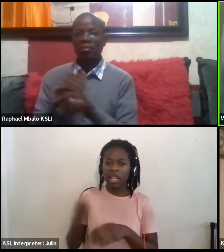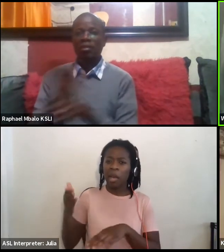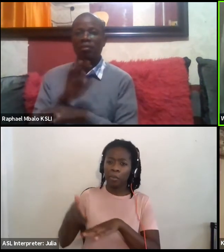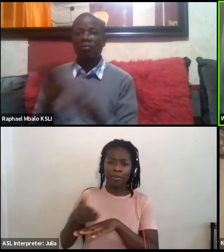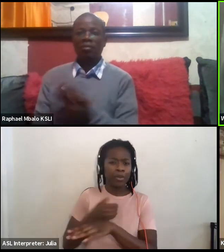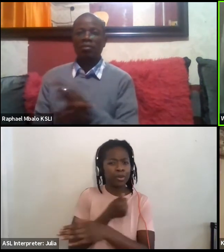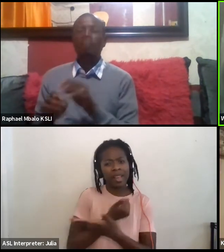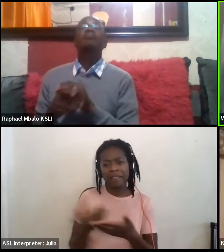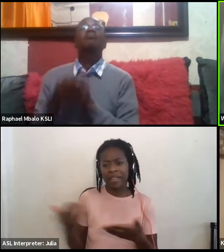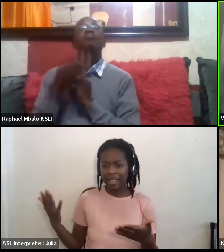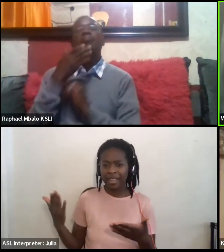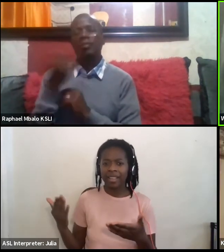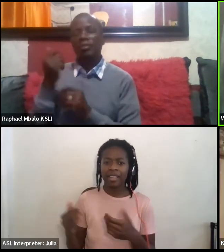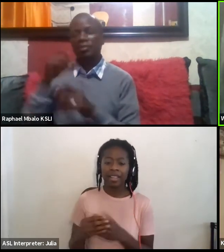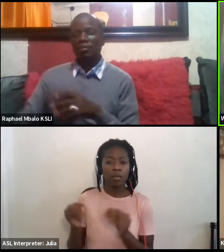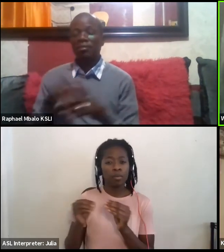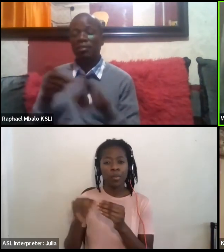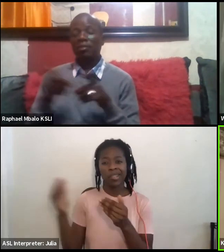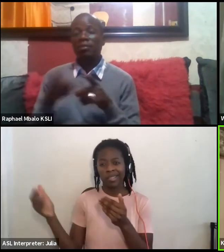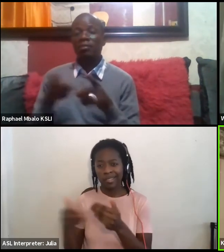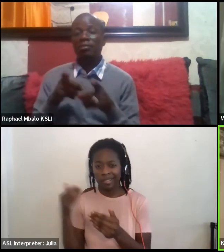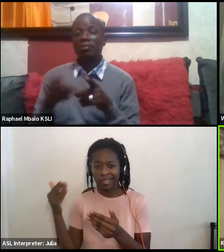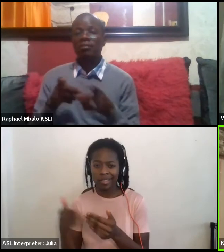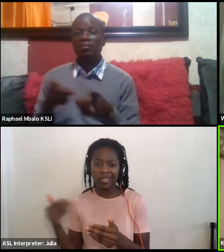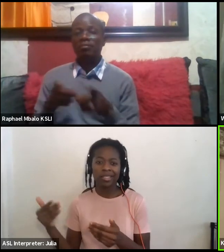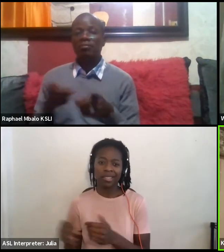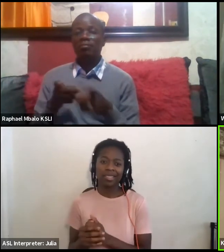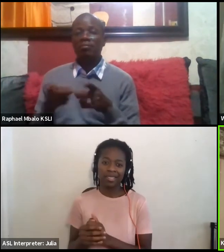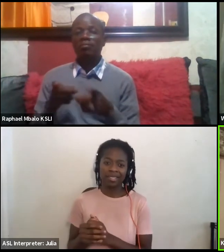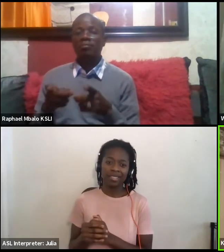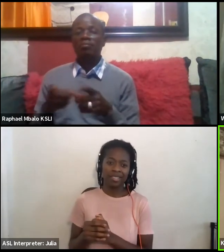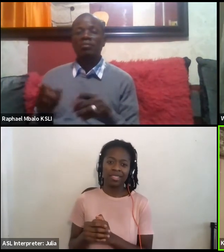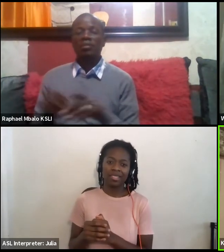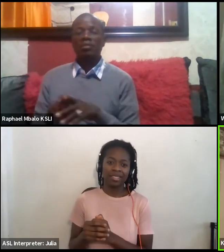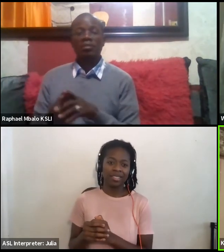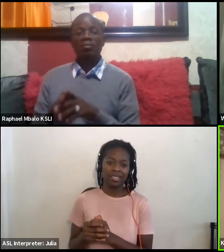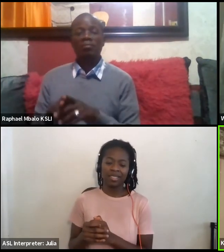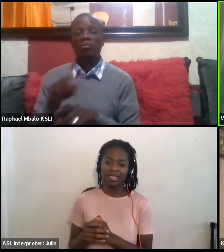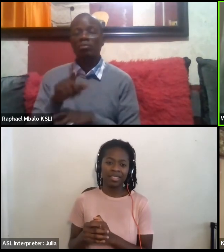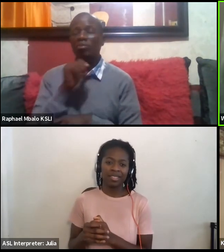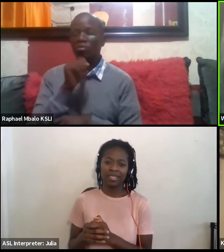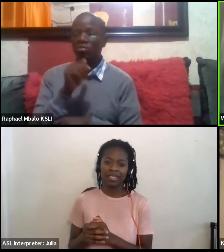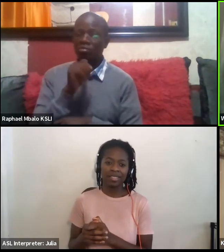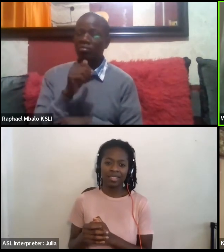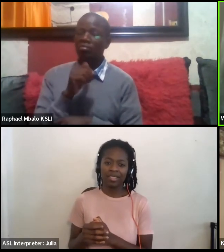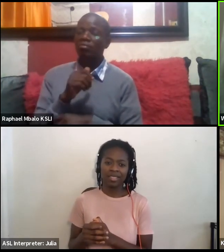so much easier. Because you're not like projecting your insecurities 24/7